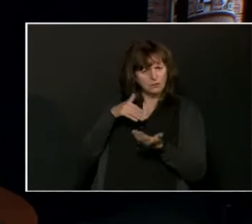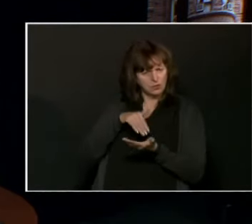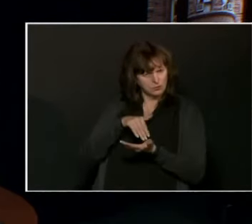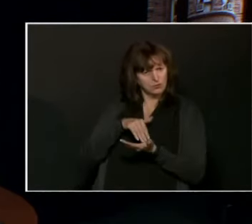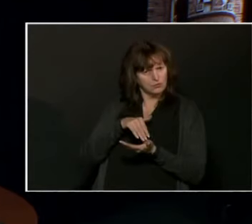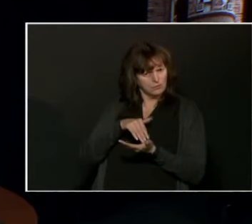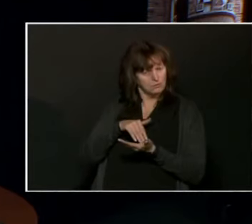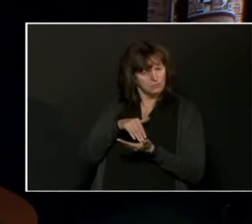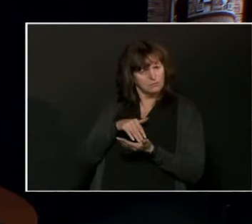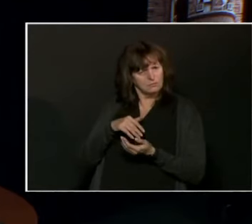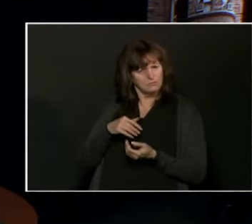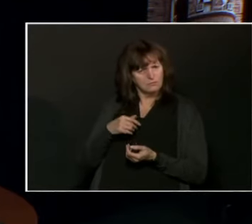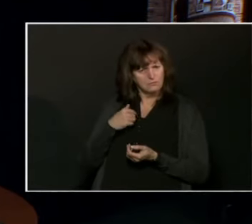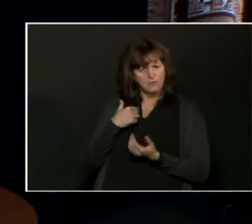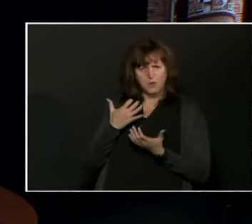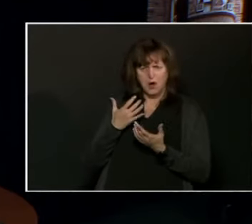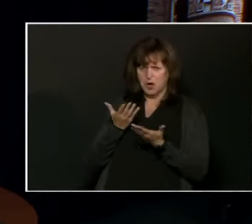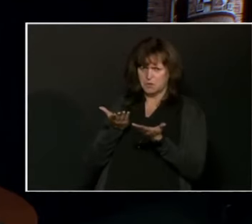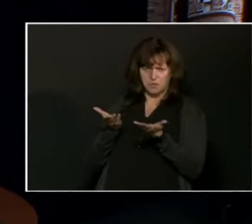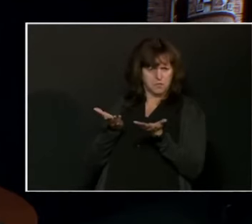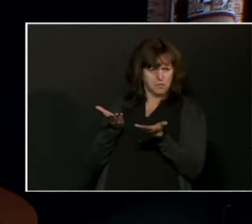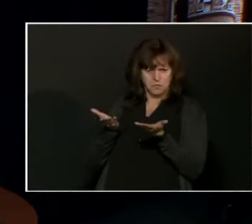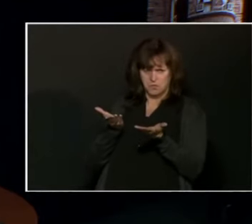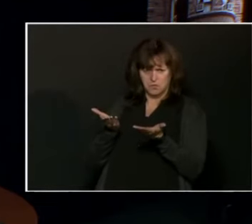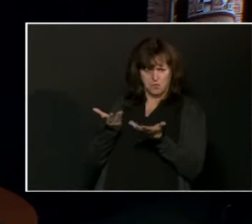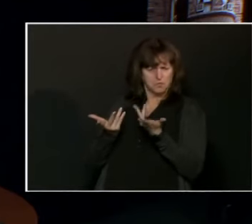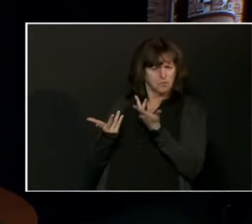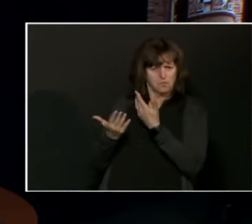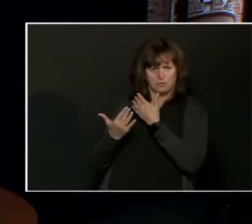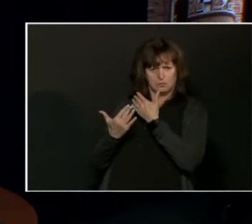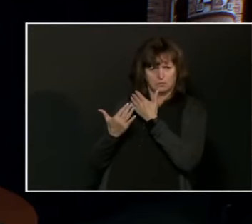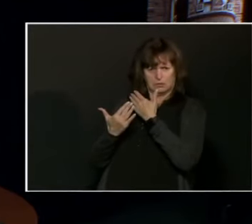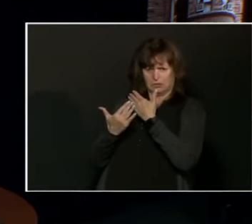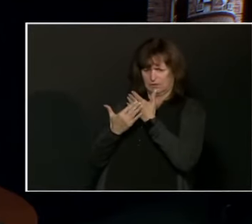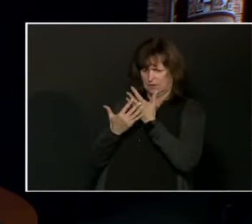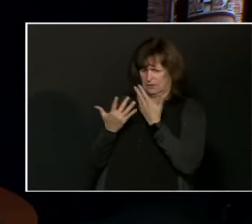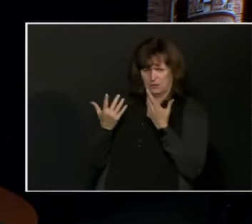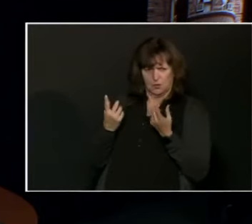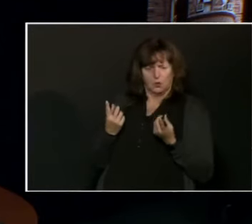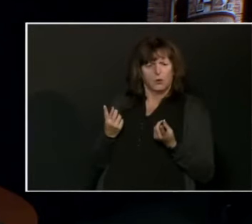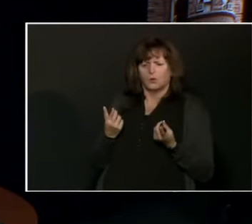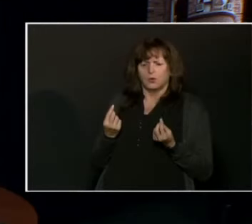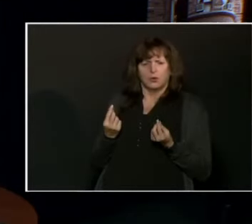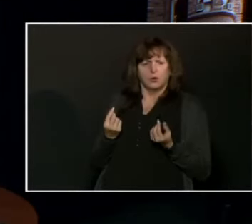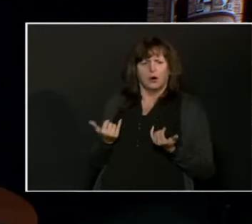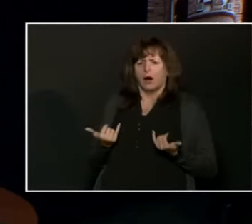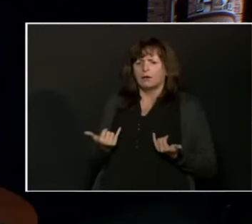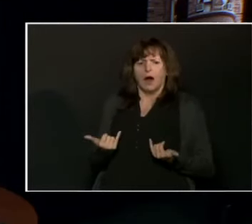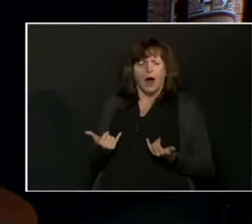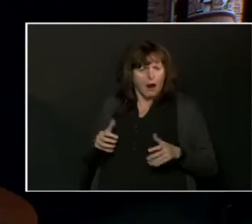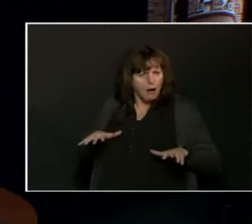Reporter: THANK YOU FOR TAKING MY QUESTION.